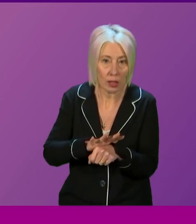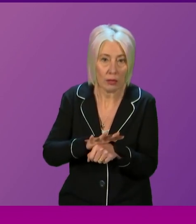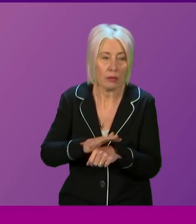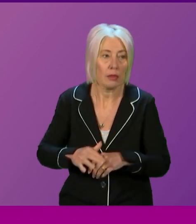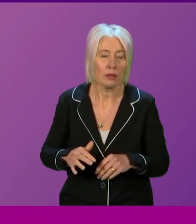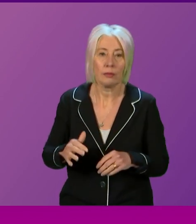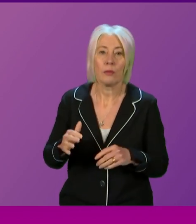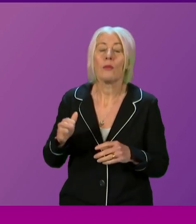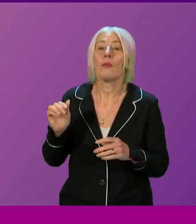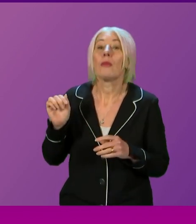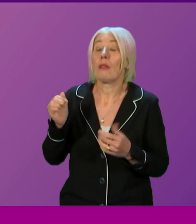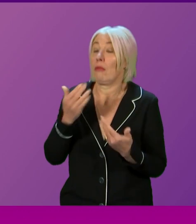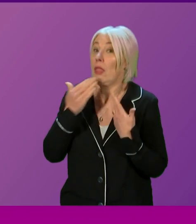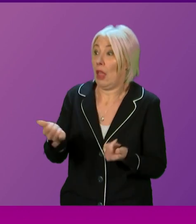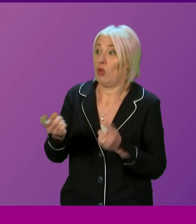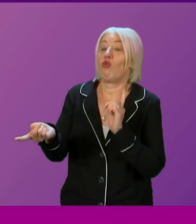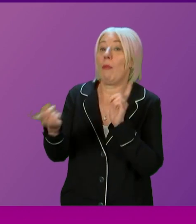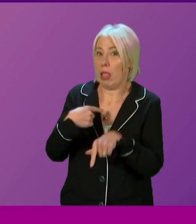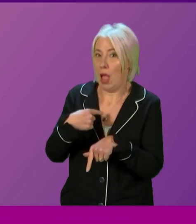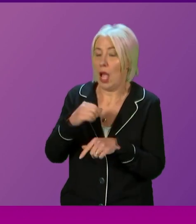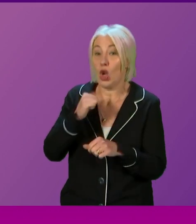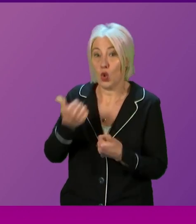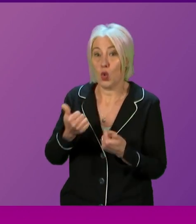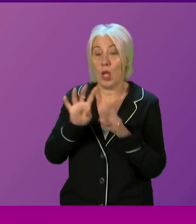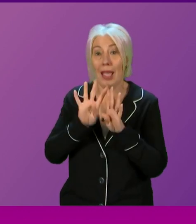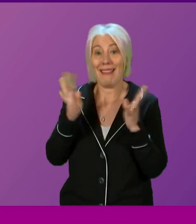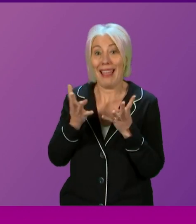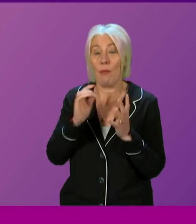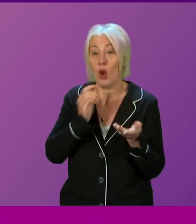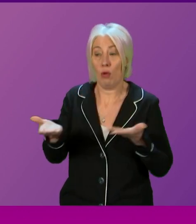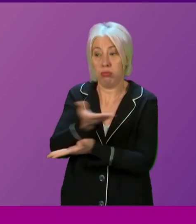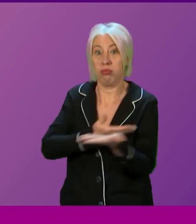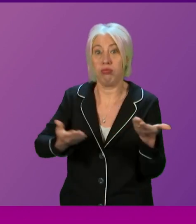I am grateful for that reply and gratified to hear that Cabinet will be discussing the Strep A outbreak.